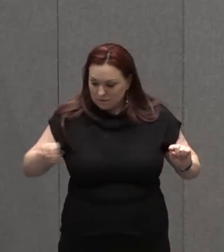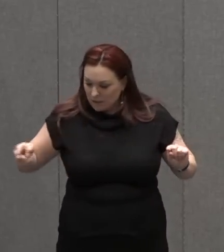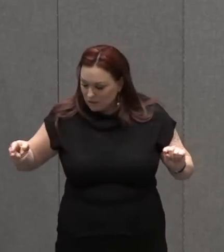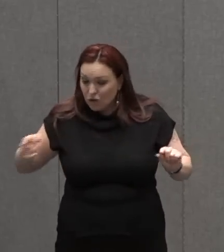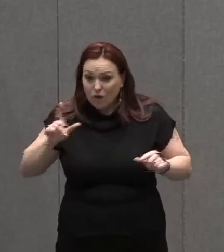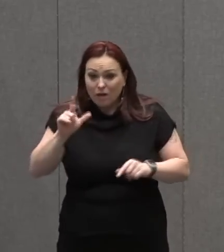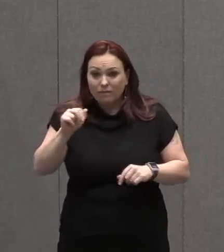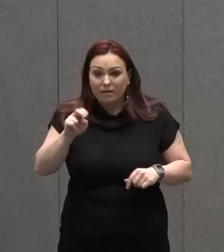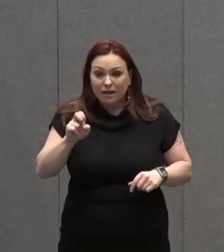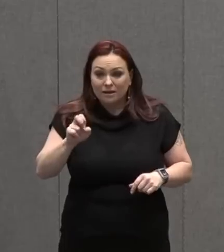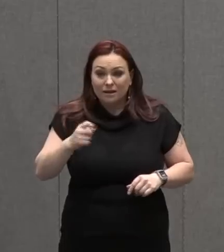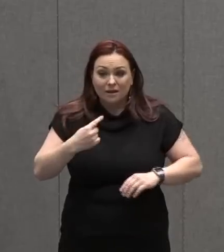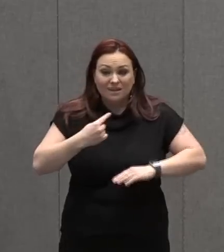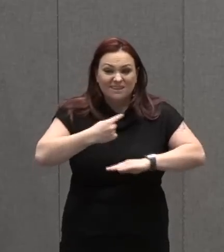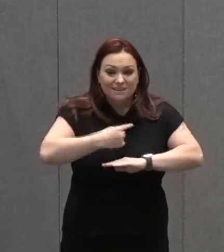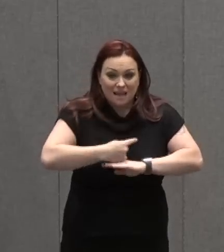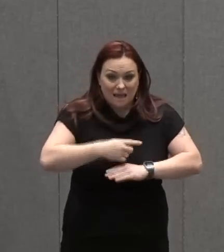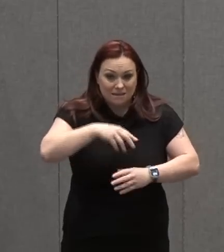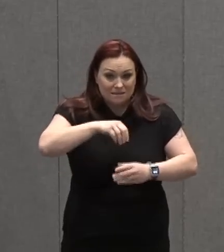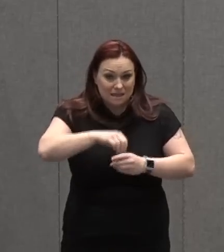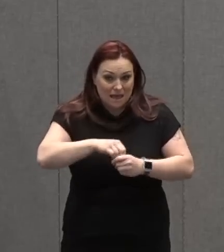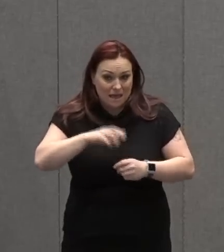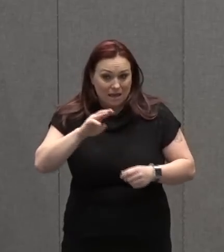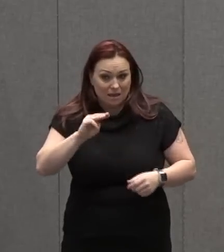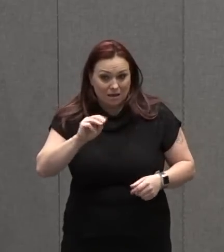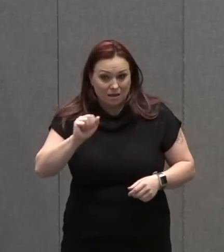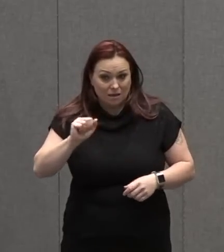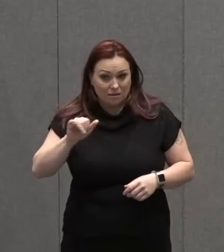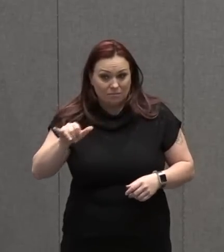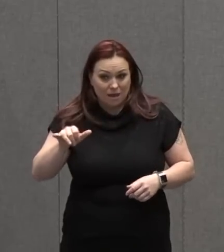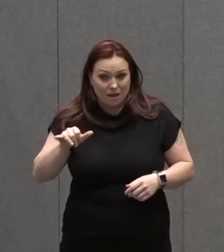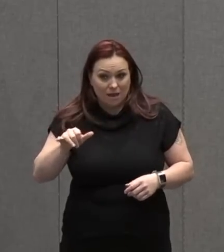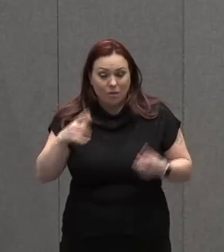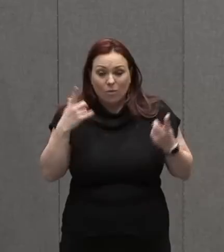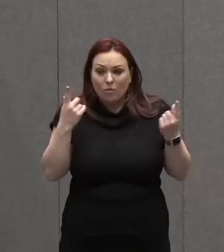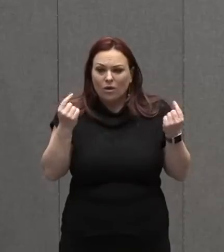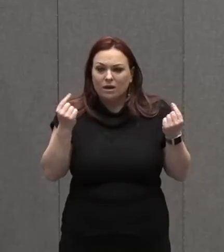days in May and what I did here is that I put a little mark